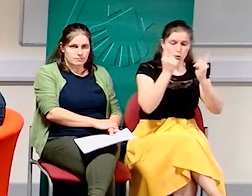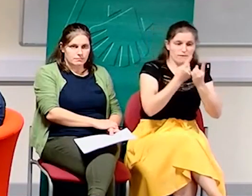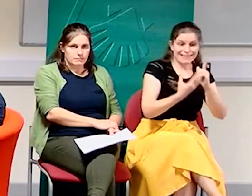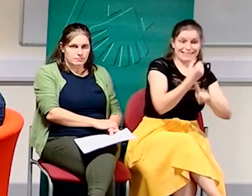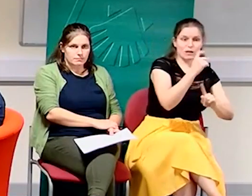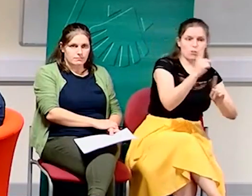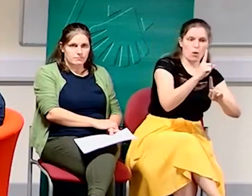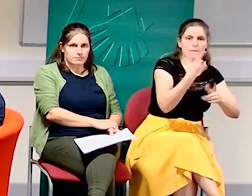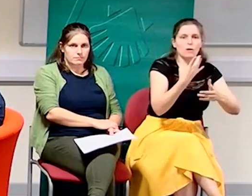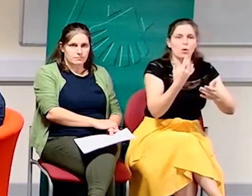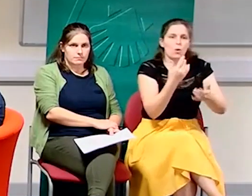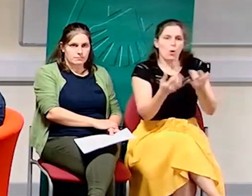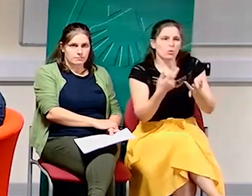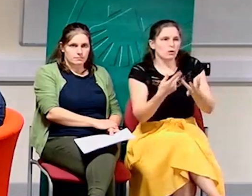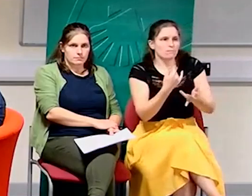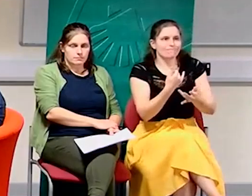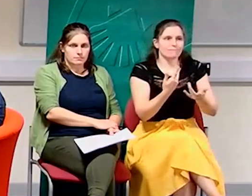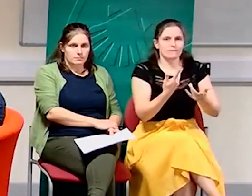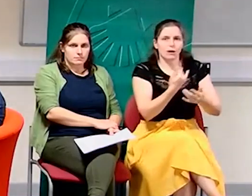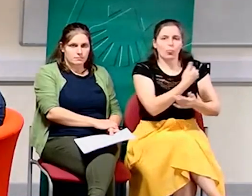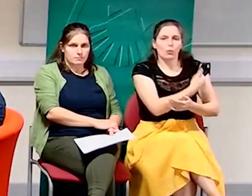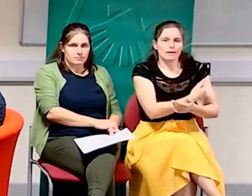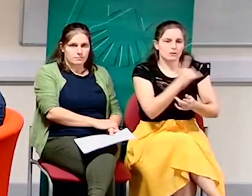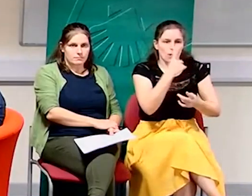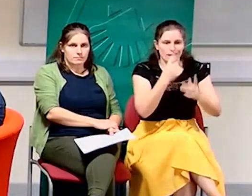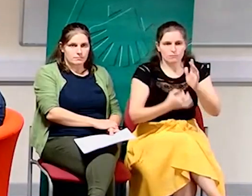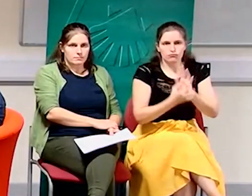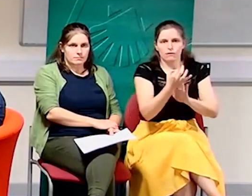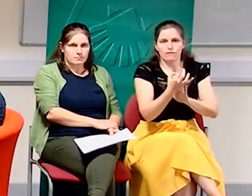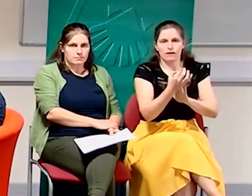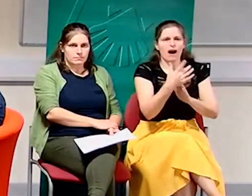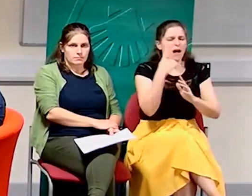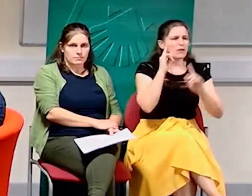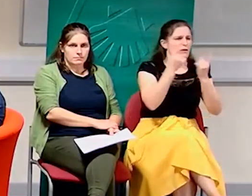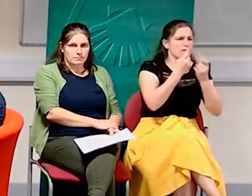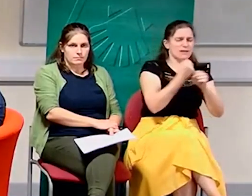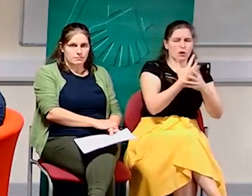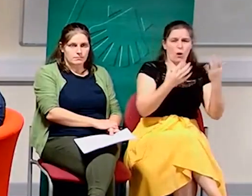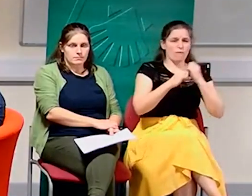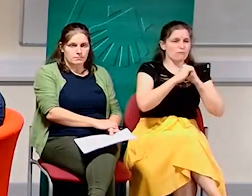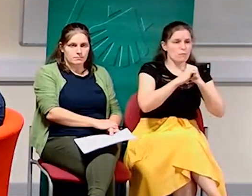a lot of um promotion of really good things it does that like number wants to be in the top